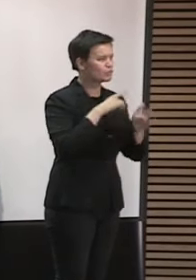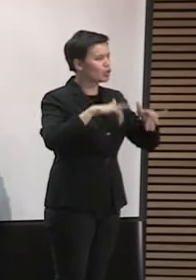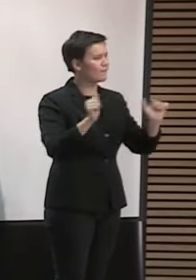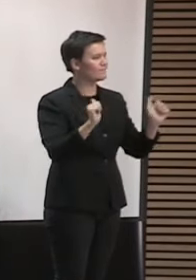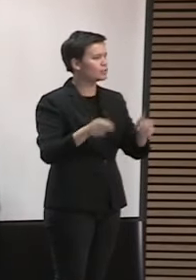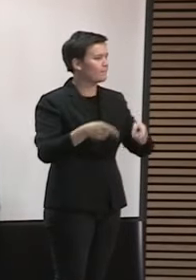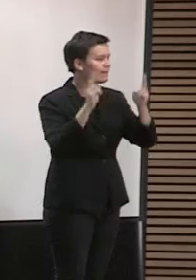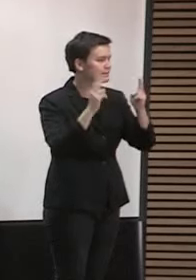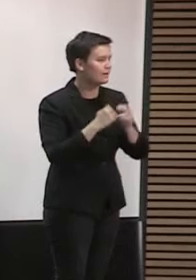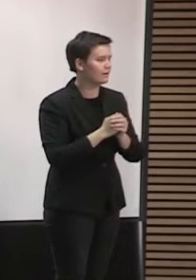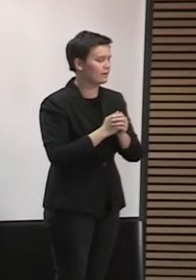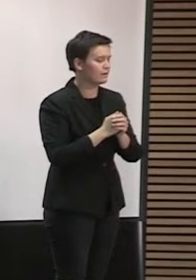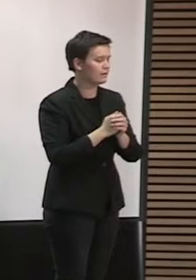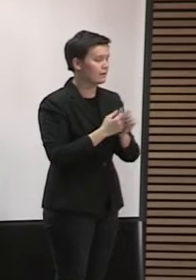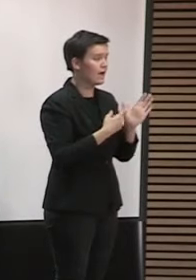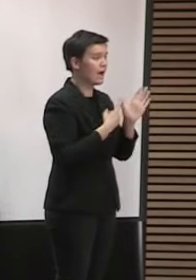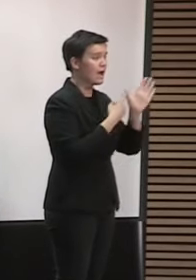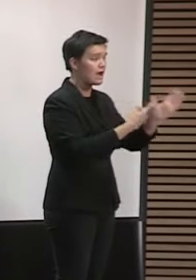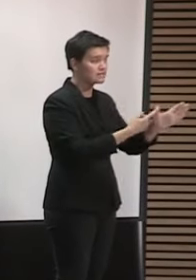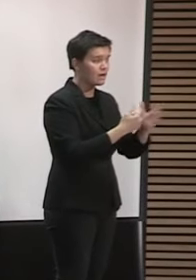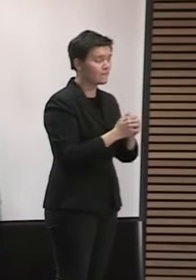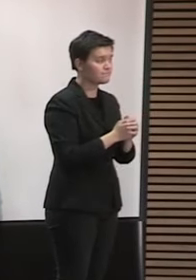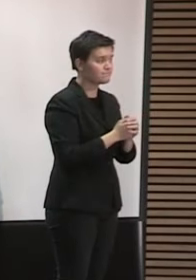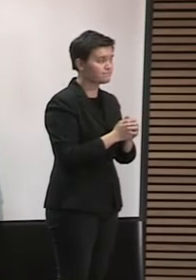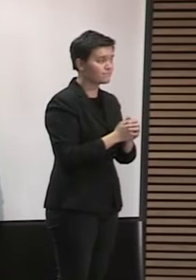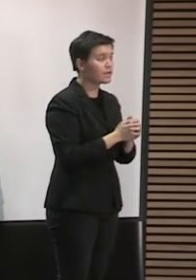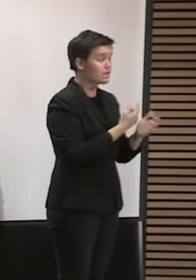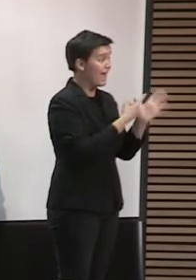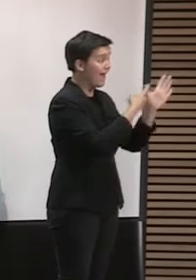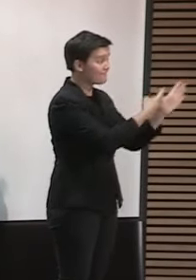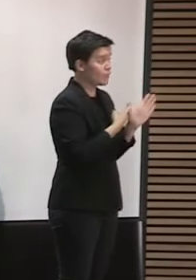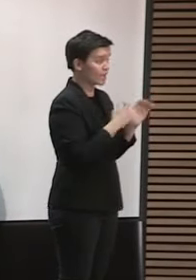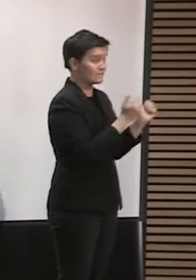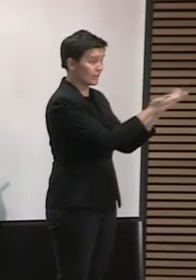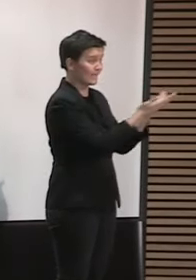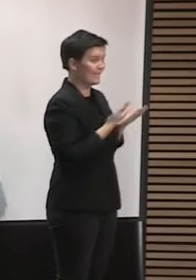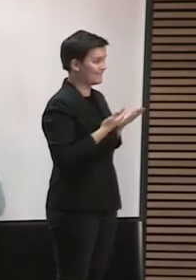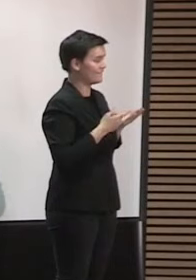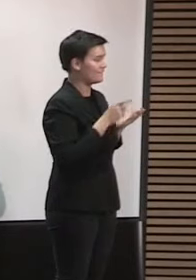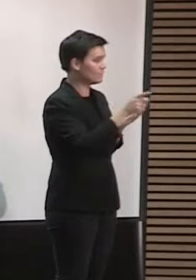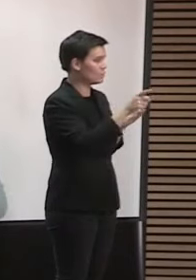just that there's no evidence yet.